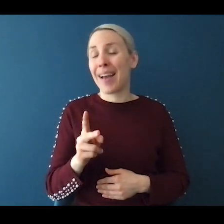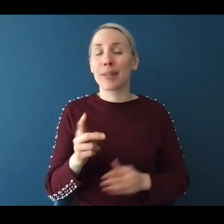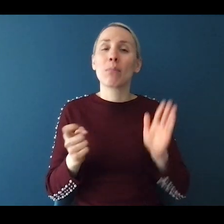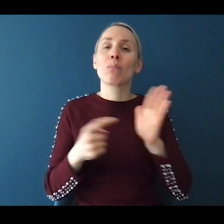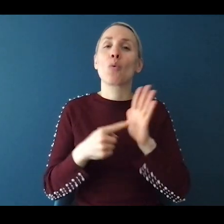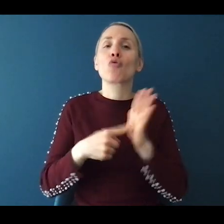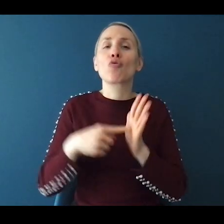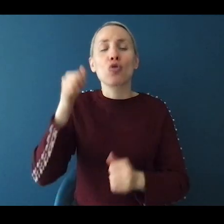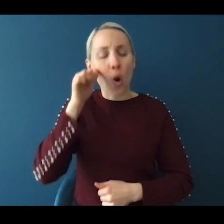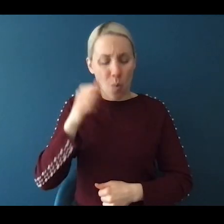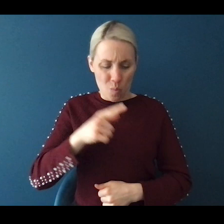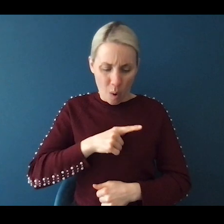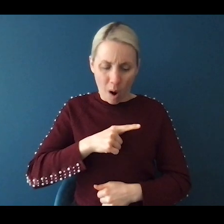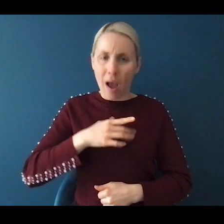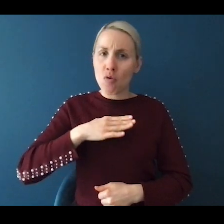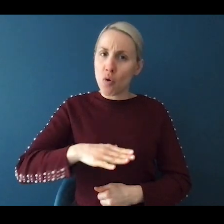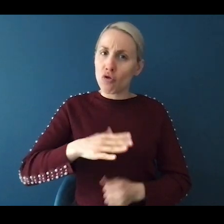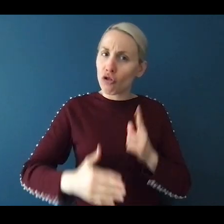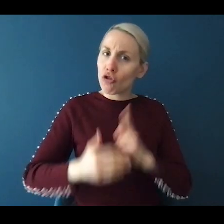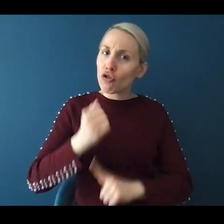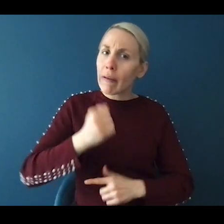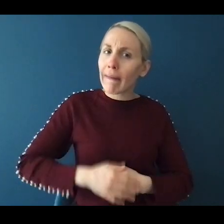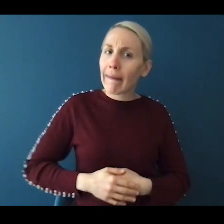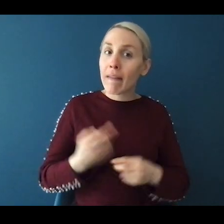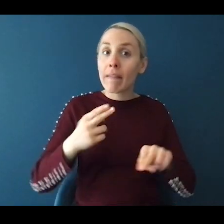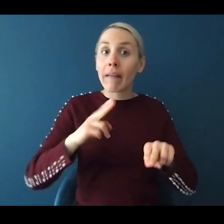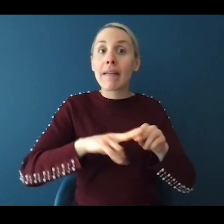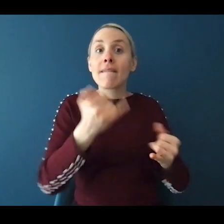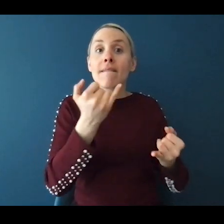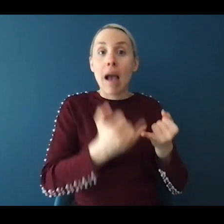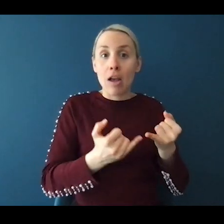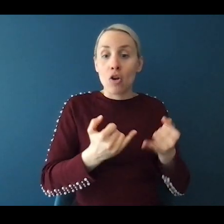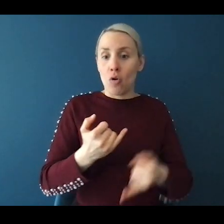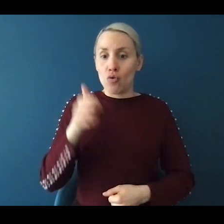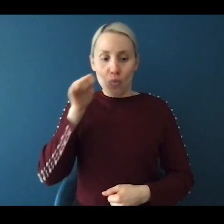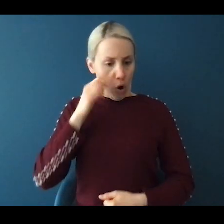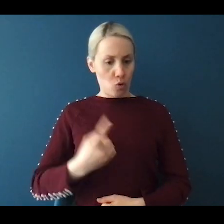get it you still know that well now you know where you're at as an artist and now you know